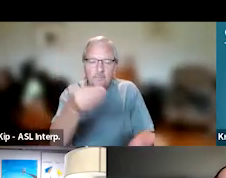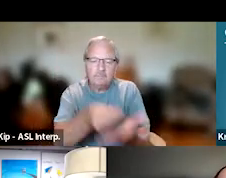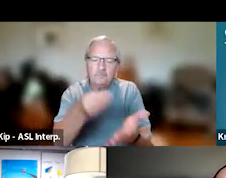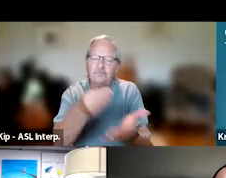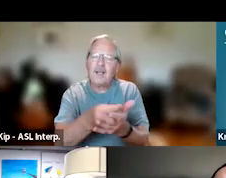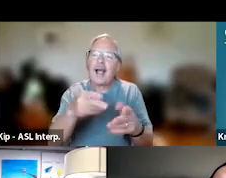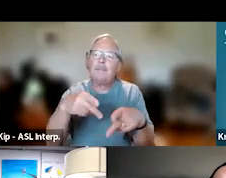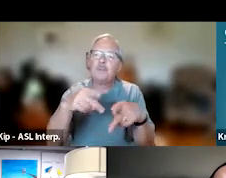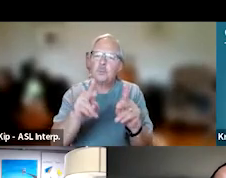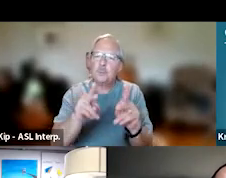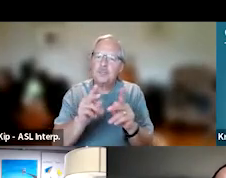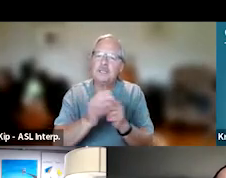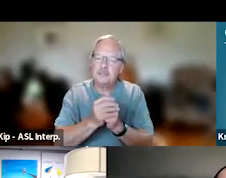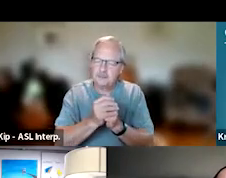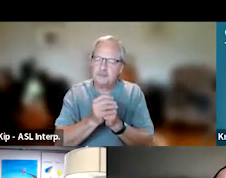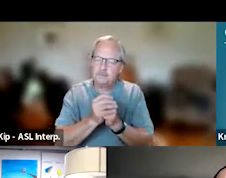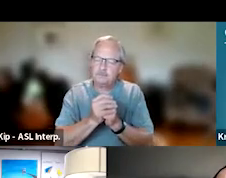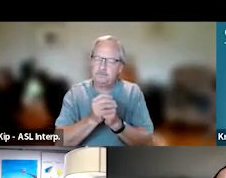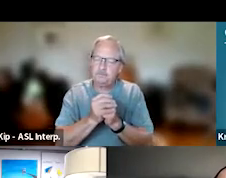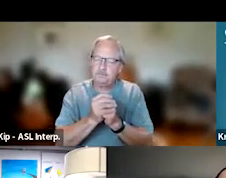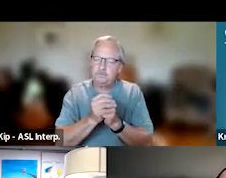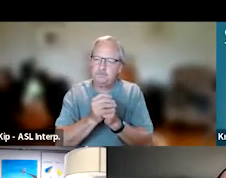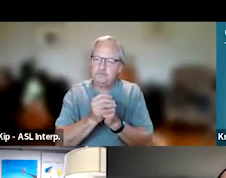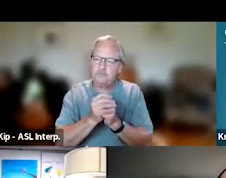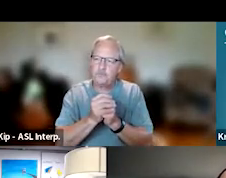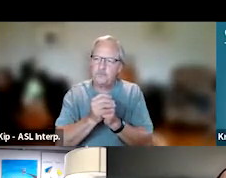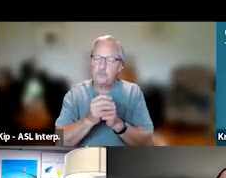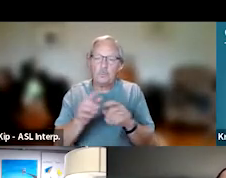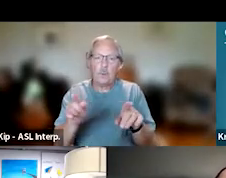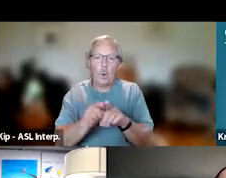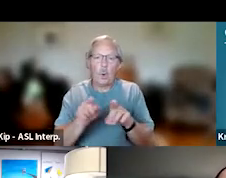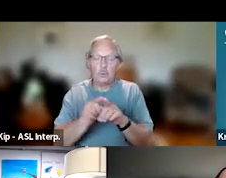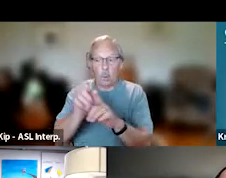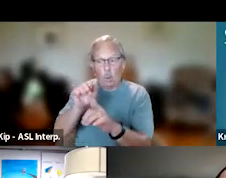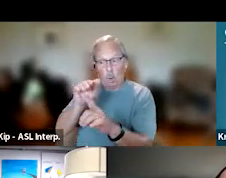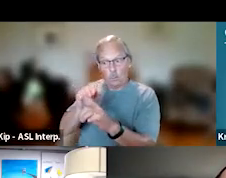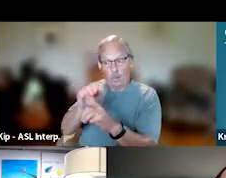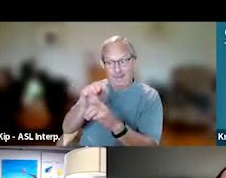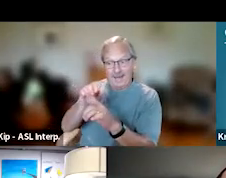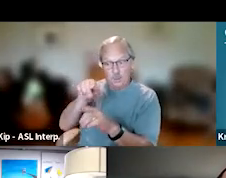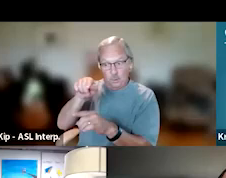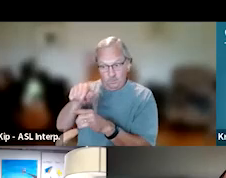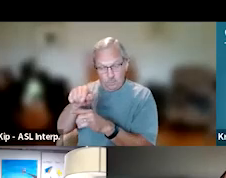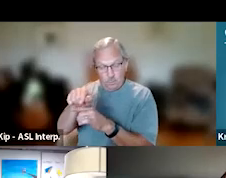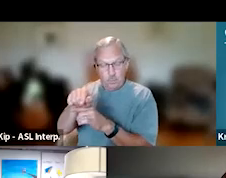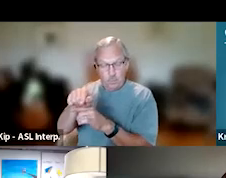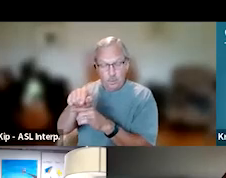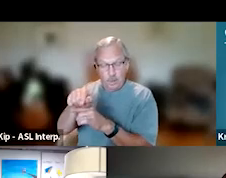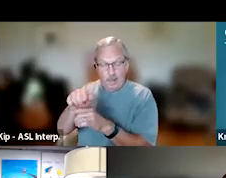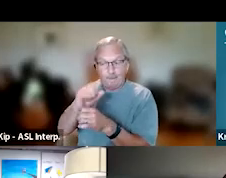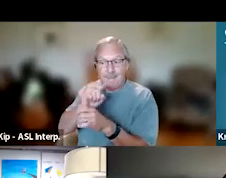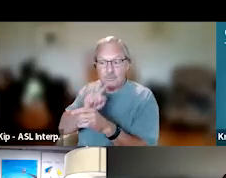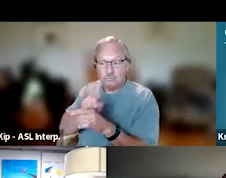And also, you know, give a reminder for you to make sure you have access